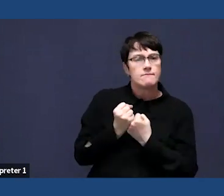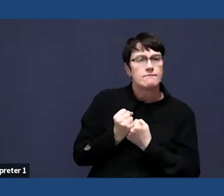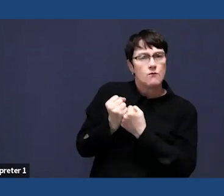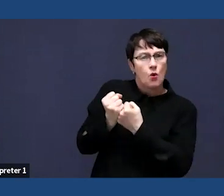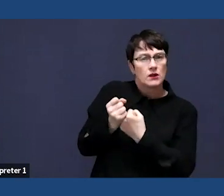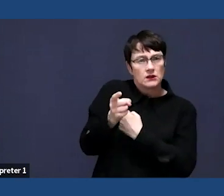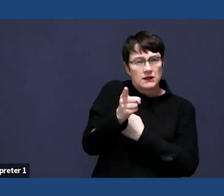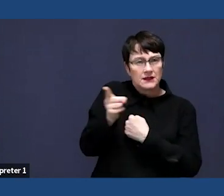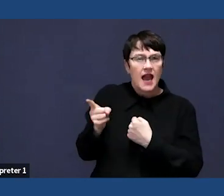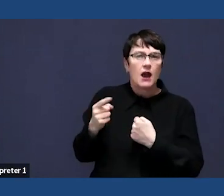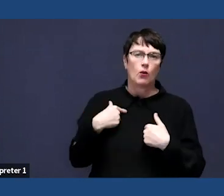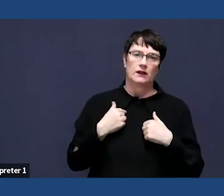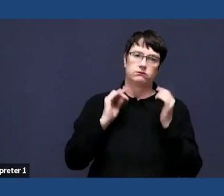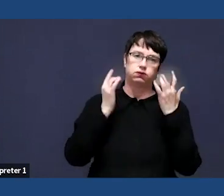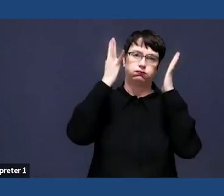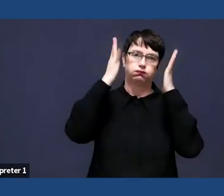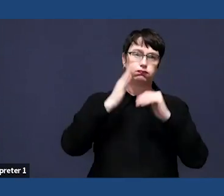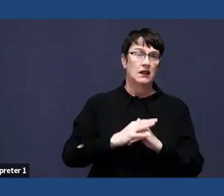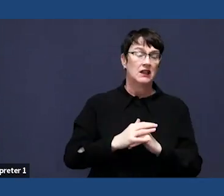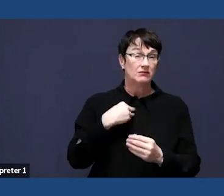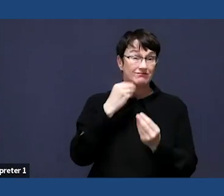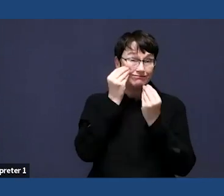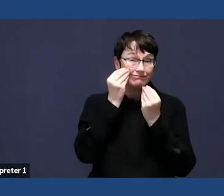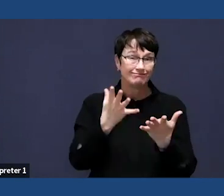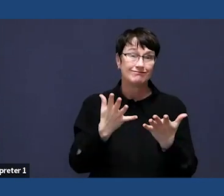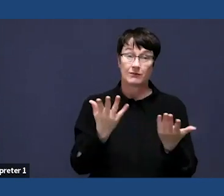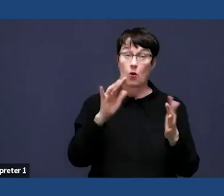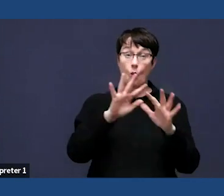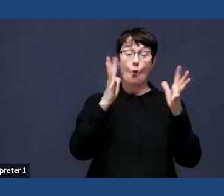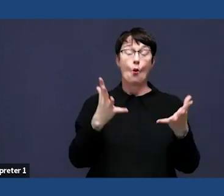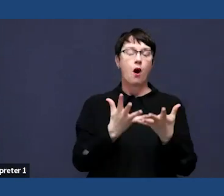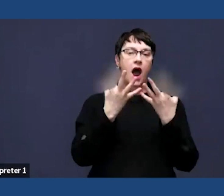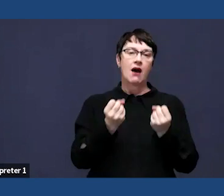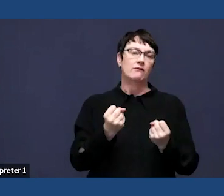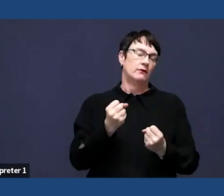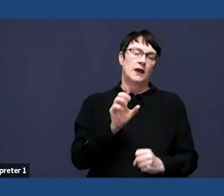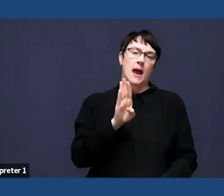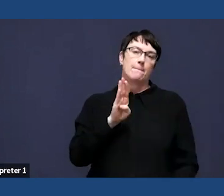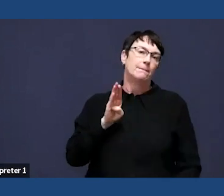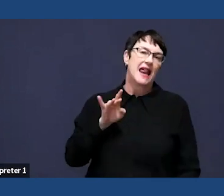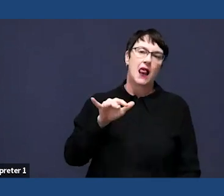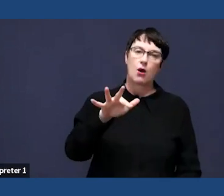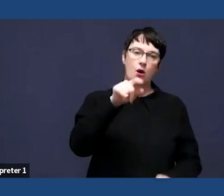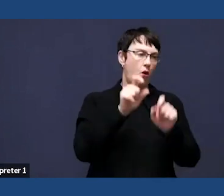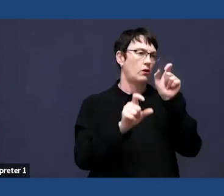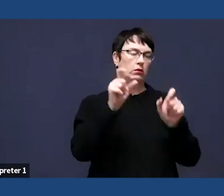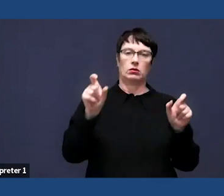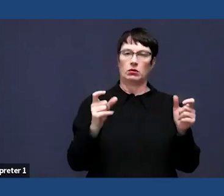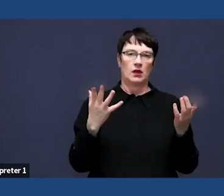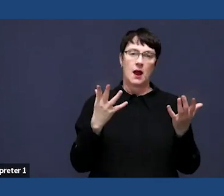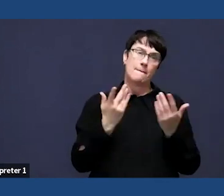born. It's a paradigm shift in the culture of the world.